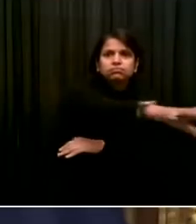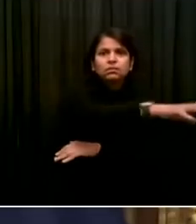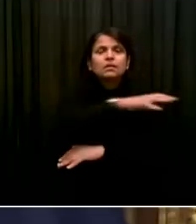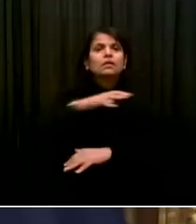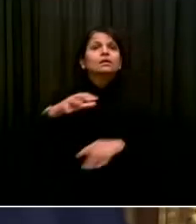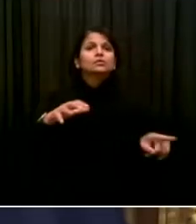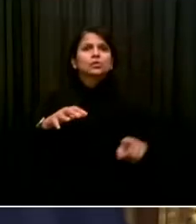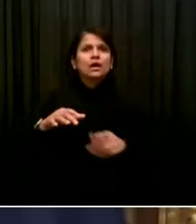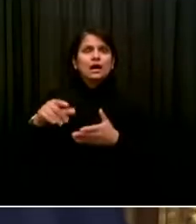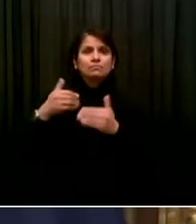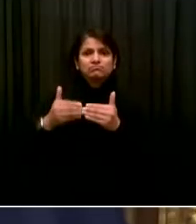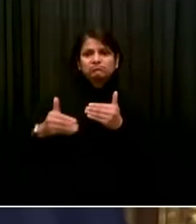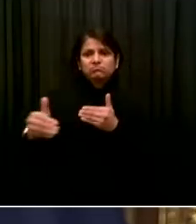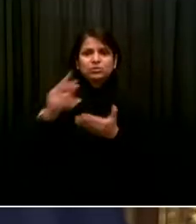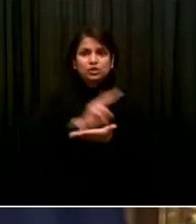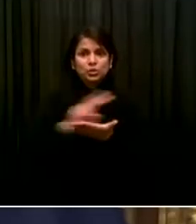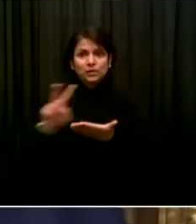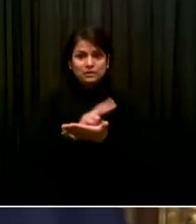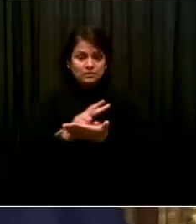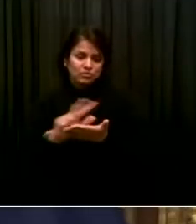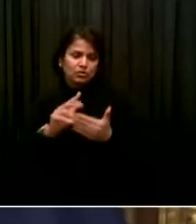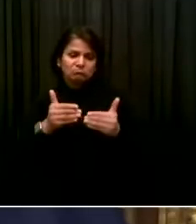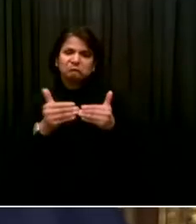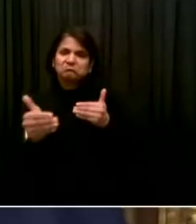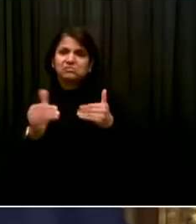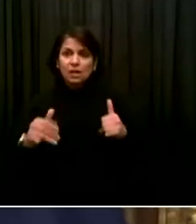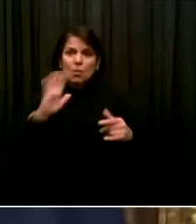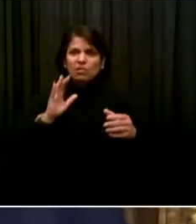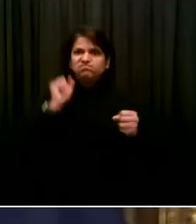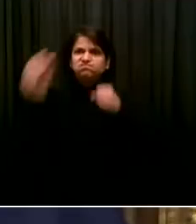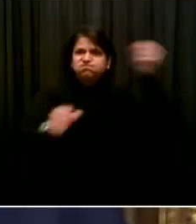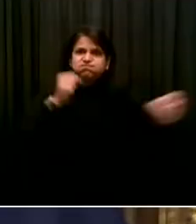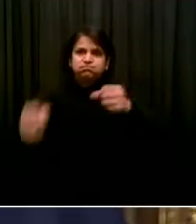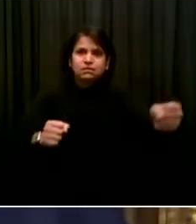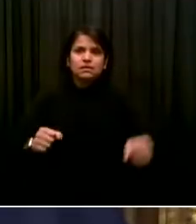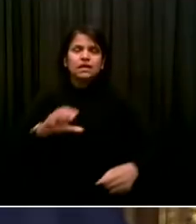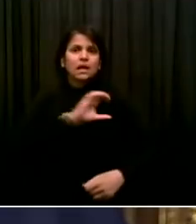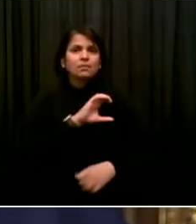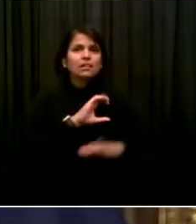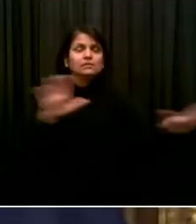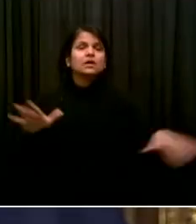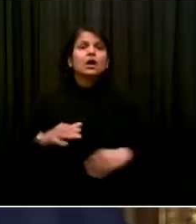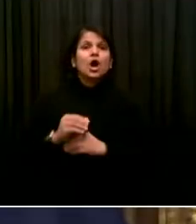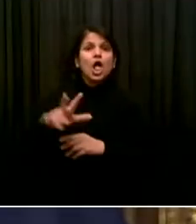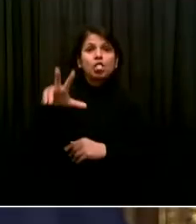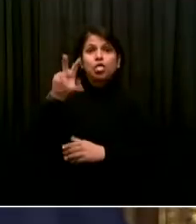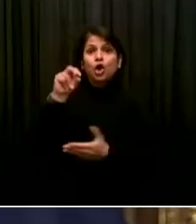THESE ADDITIONAL TEAMS IN THE NEXT 3 WEEKS, WITH A DEEP FOCUS ON 30